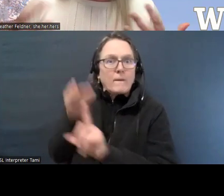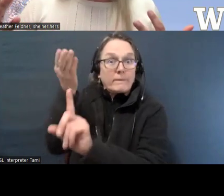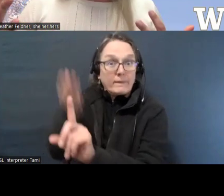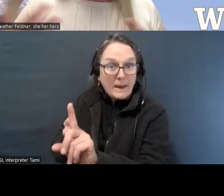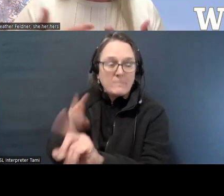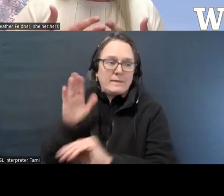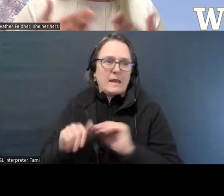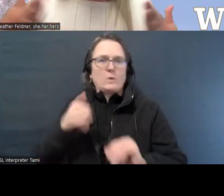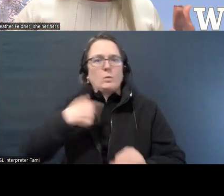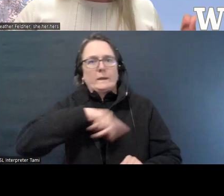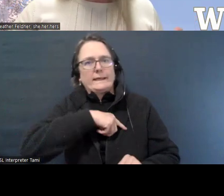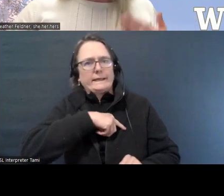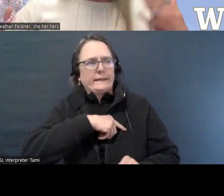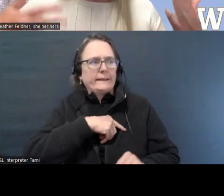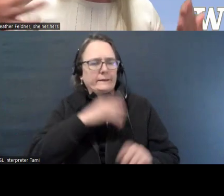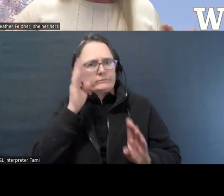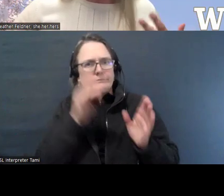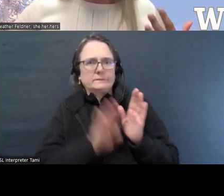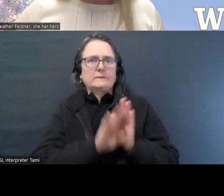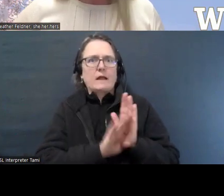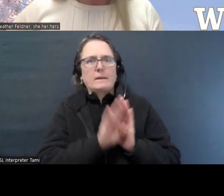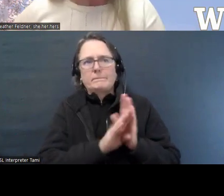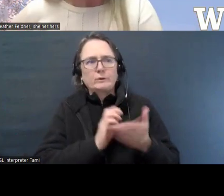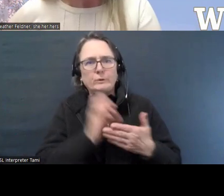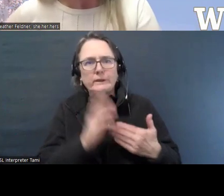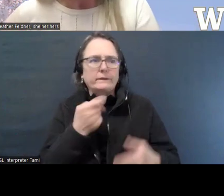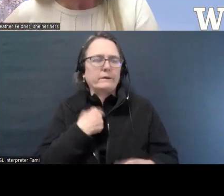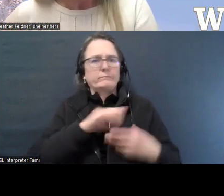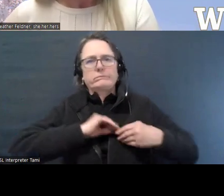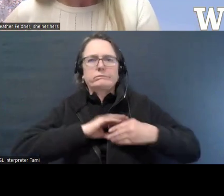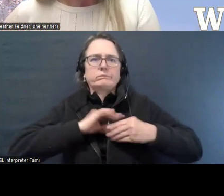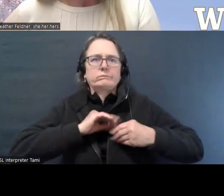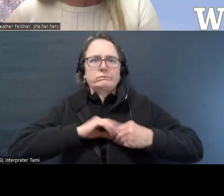Like, this takes a lot of thinking about I think very deeply.